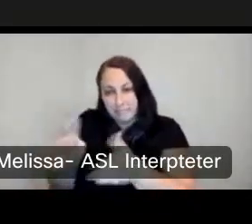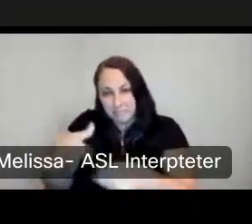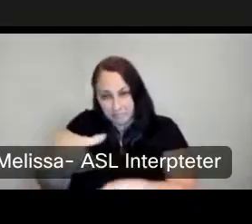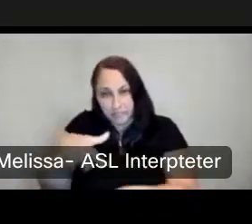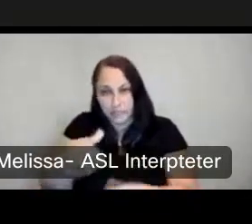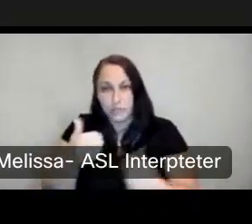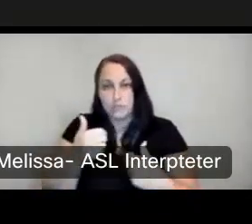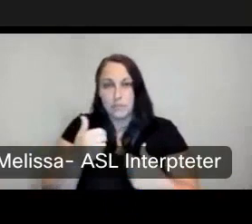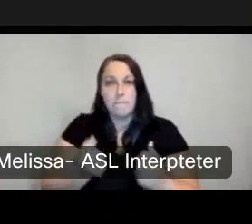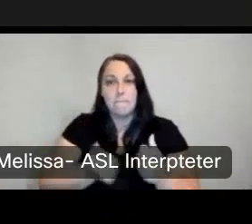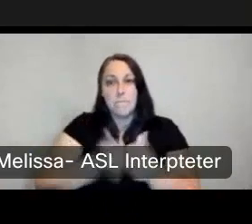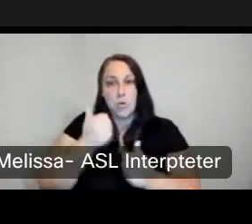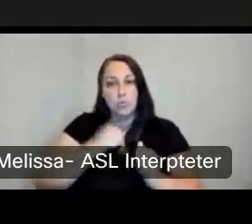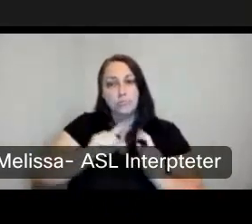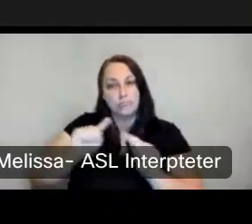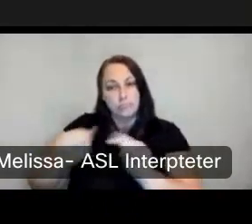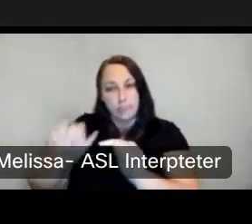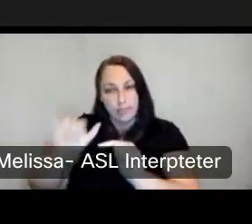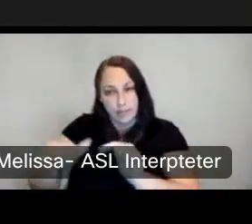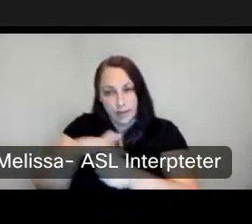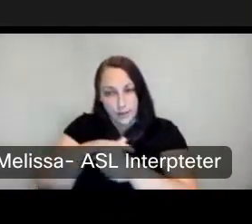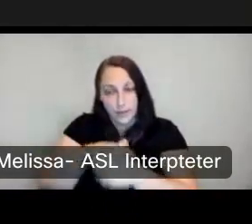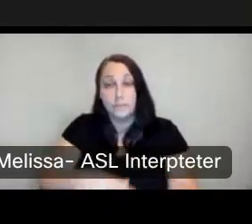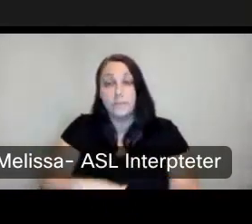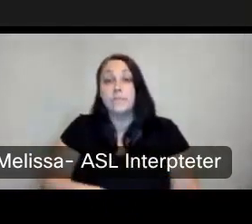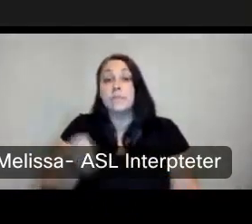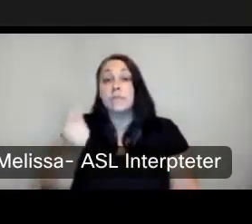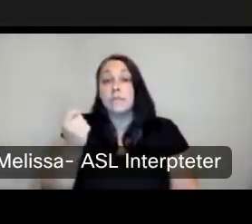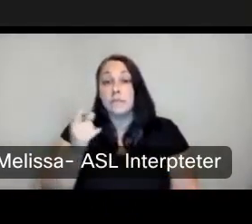um this route expands transit to um areas that are previously underserved